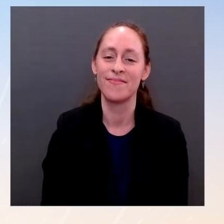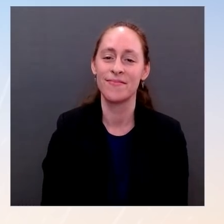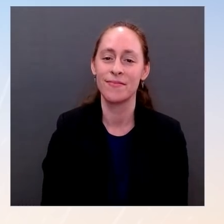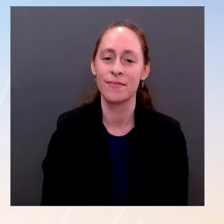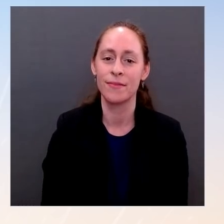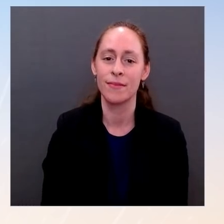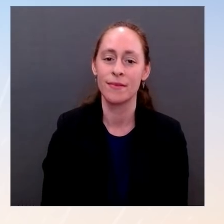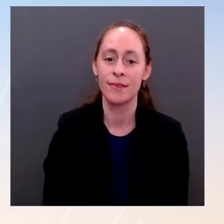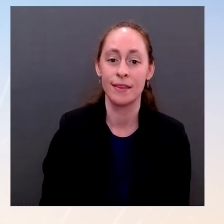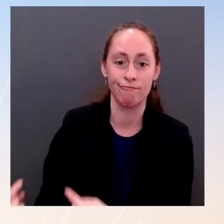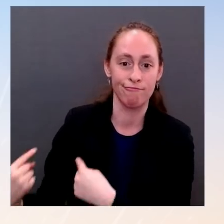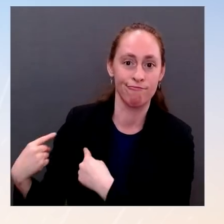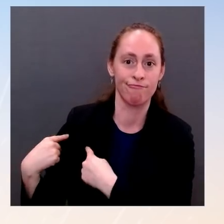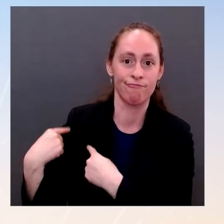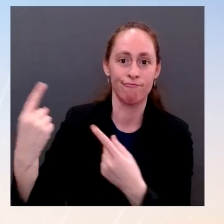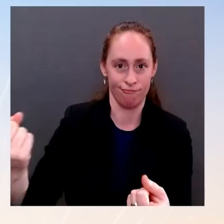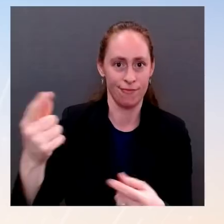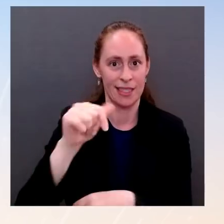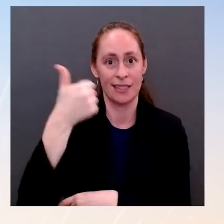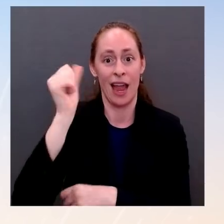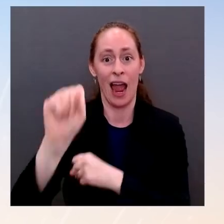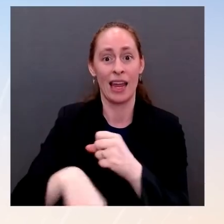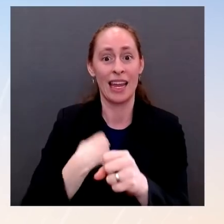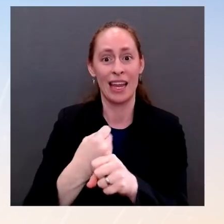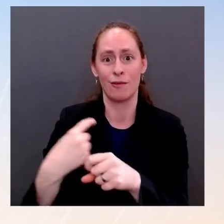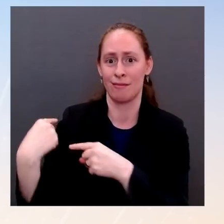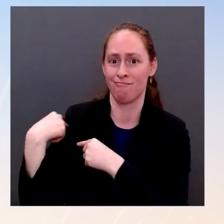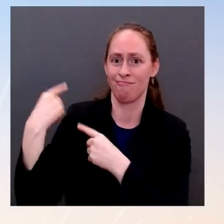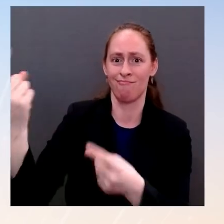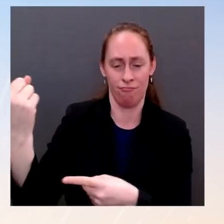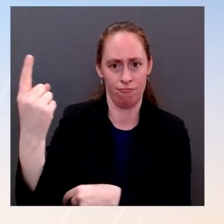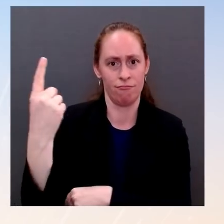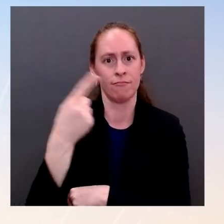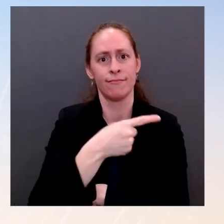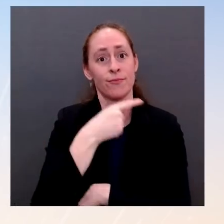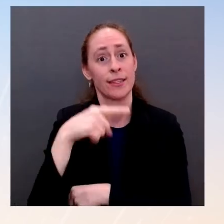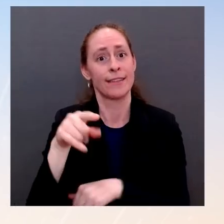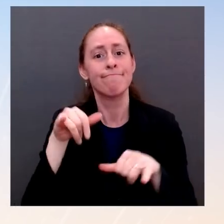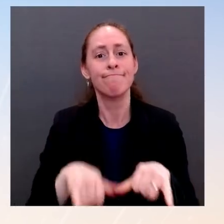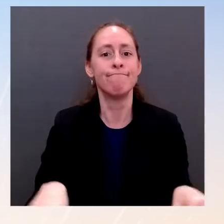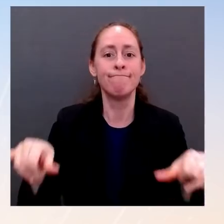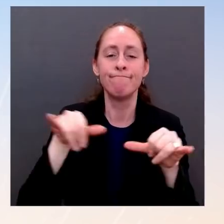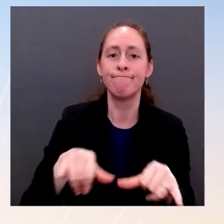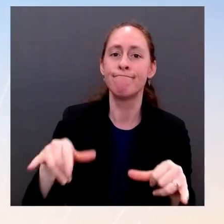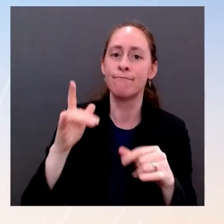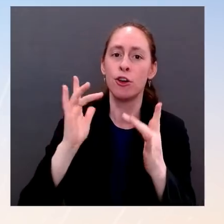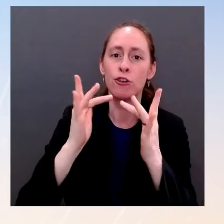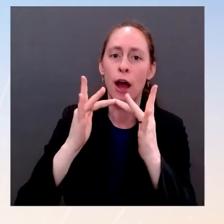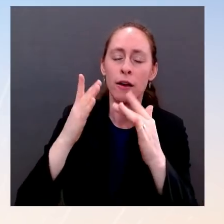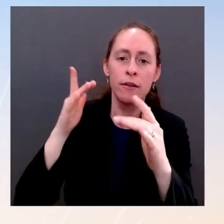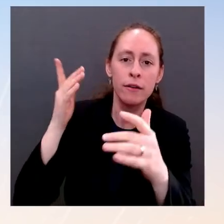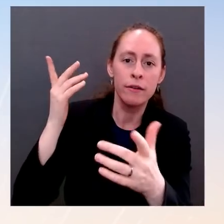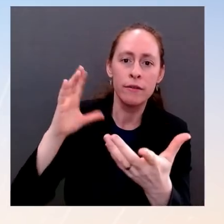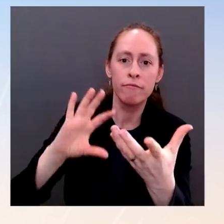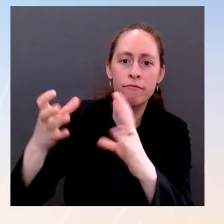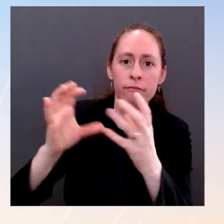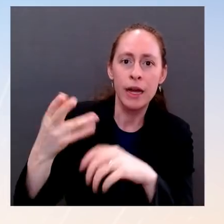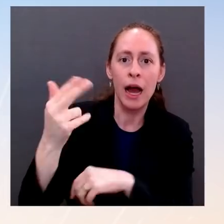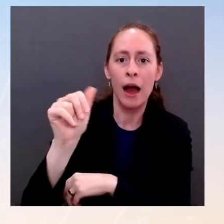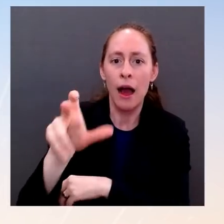as a major part of its military activity beyond its borders, including to undermine, coerce, and destabilize Ukraine.